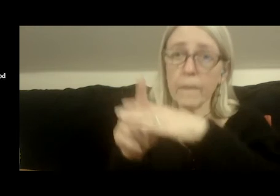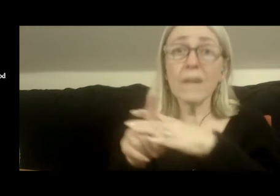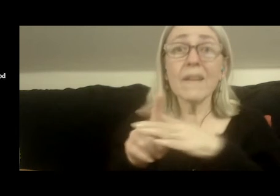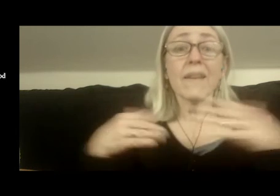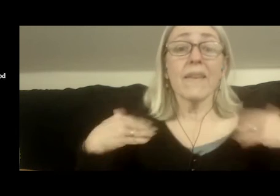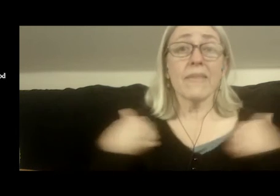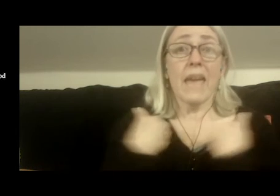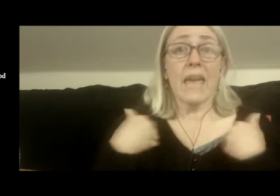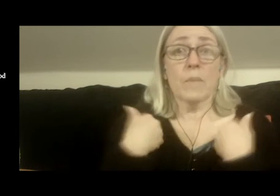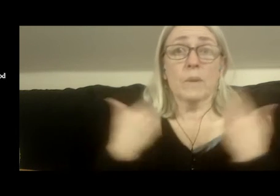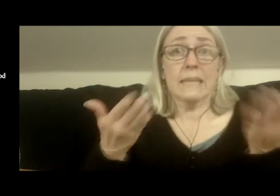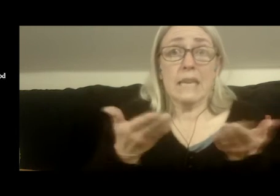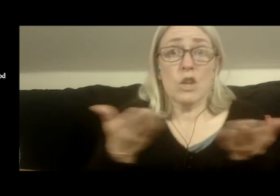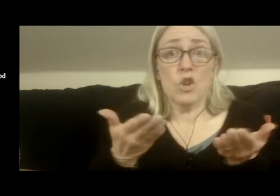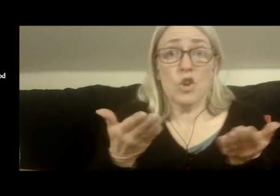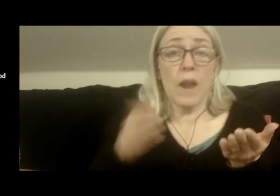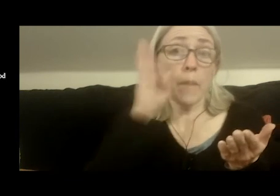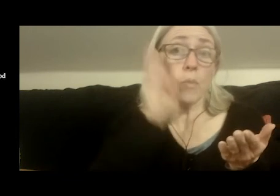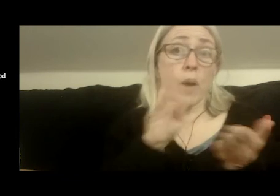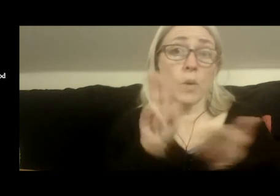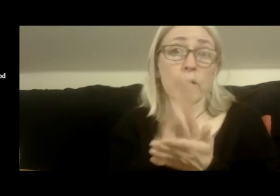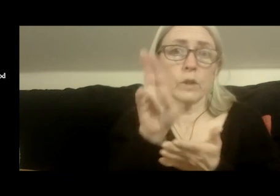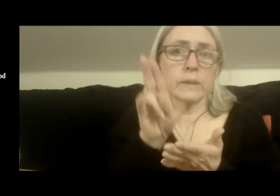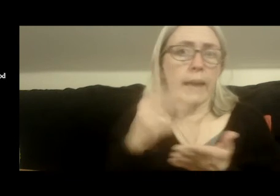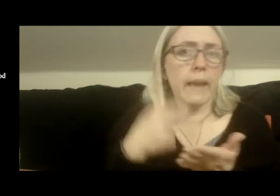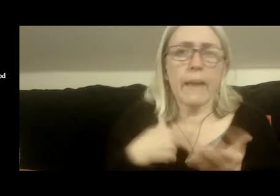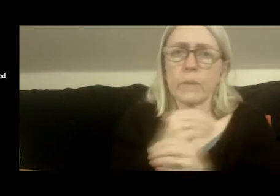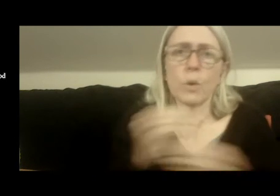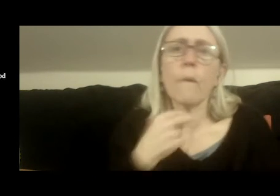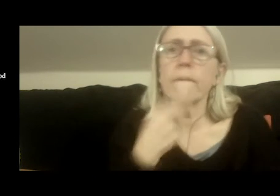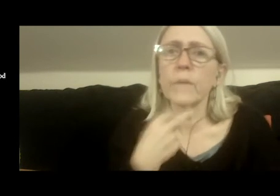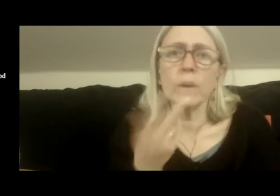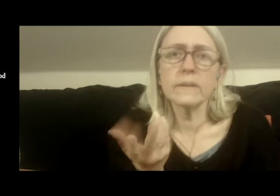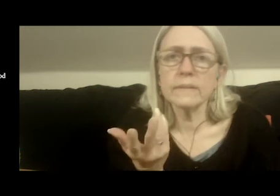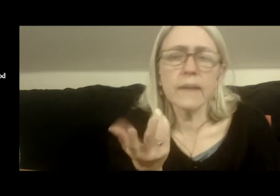With our communication, and you know, being able to work with the people who were at home,